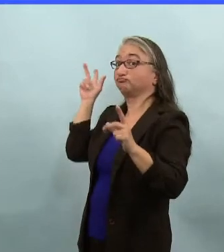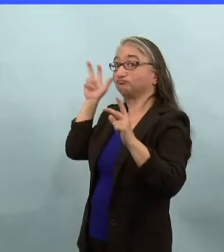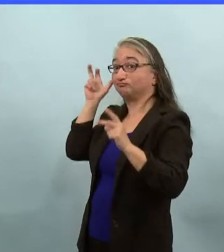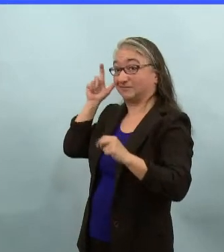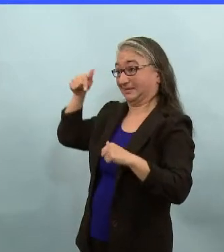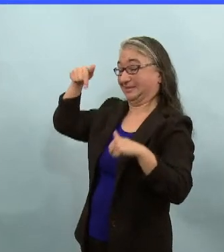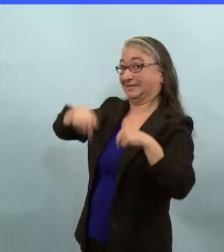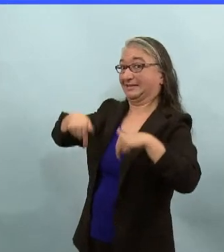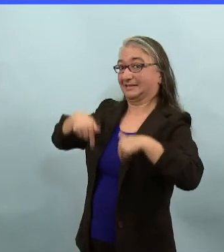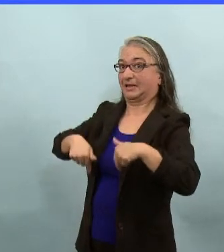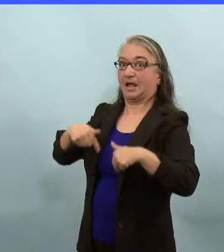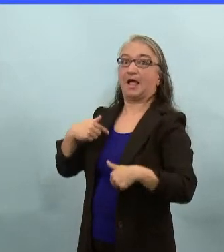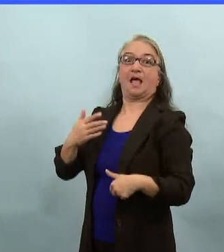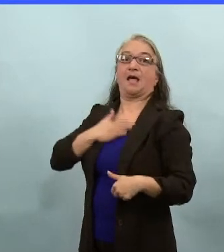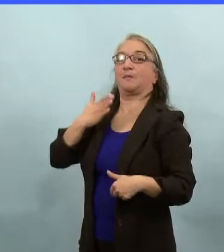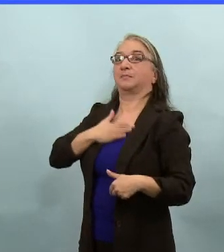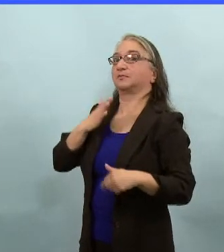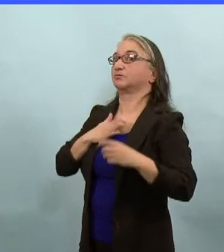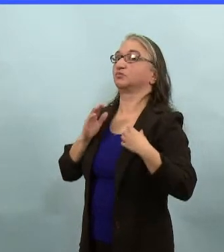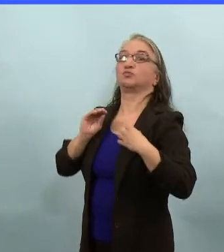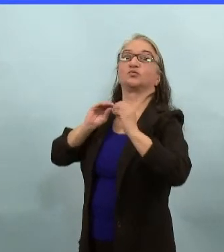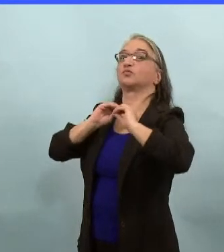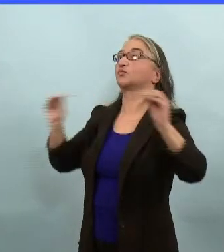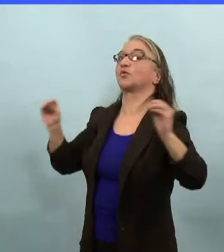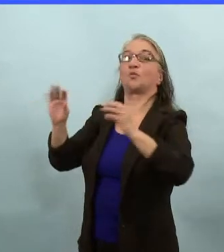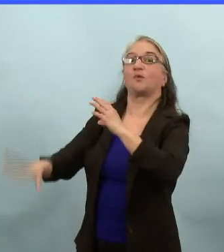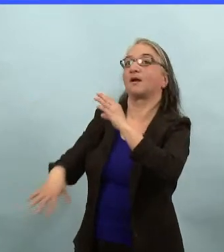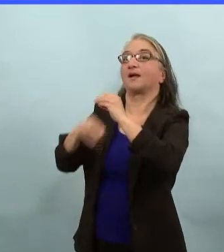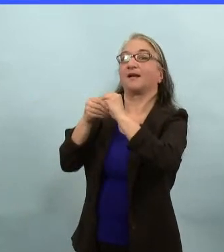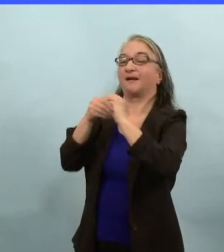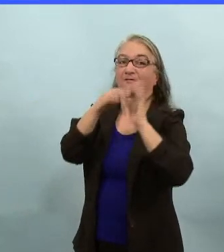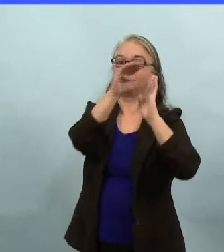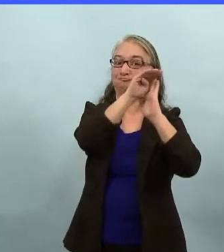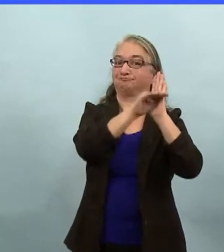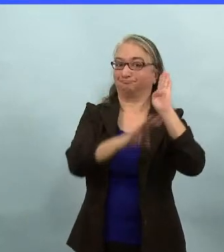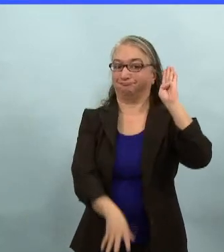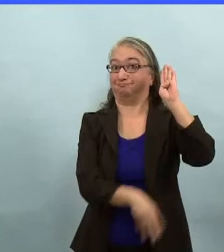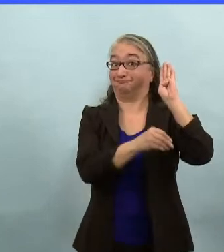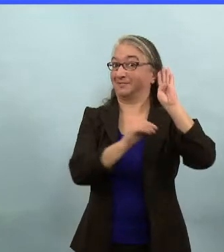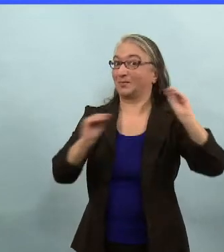are really concerned about themselves or someone they love catching covet and uh will be unhappy